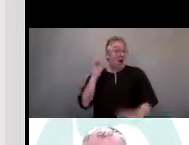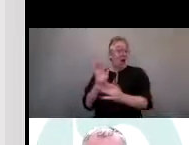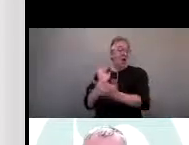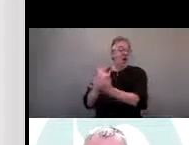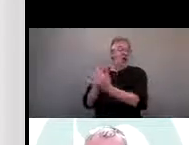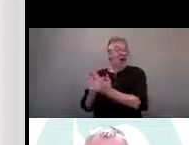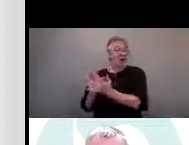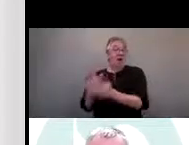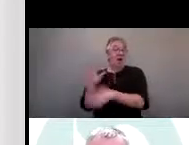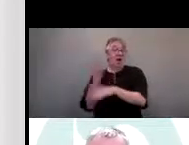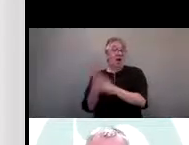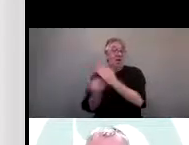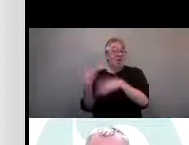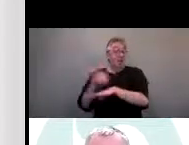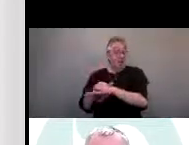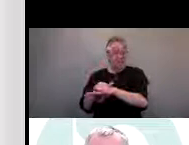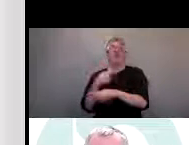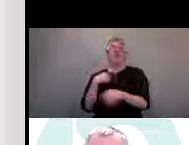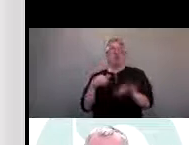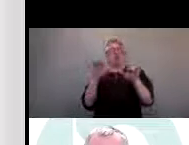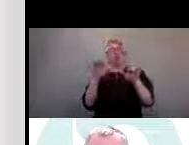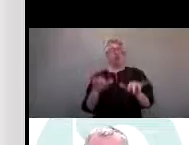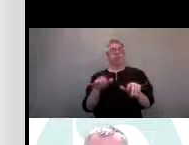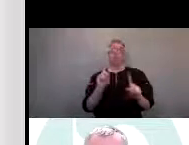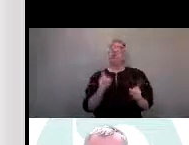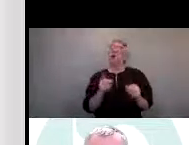Accessibility to CI, including access to expertise and funding,